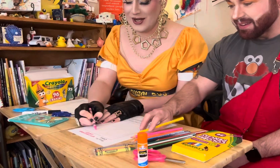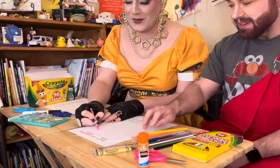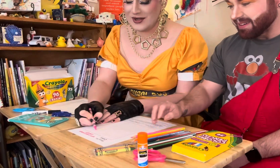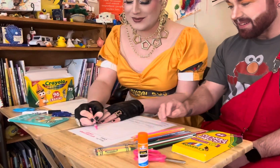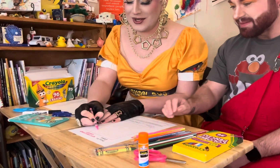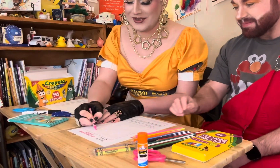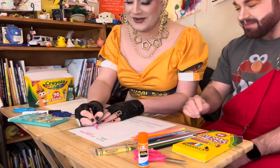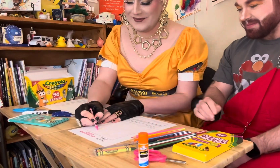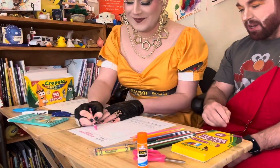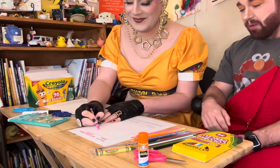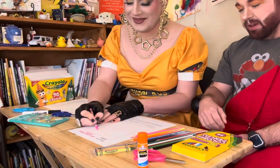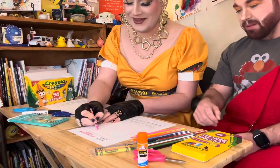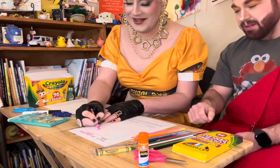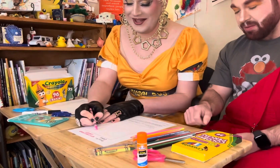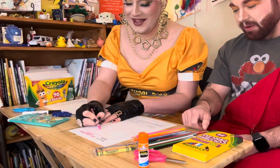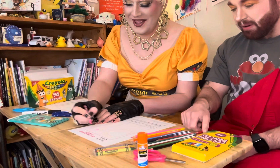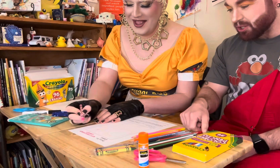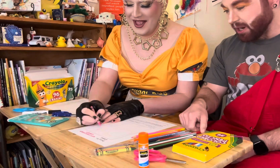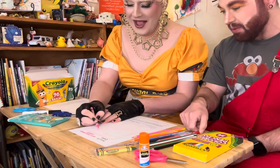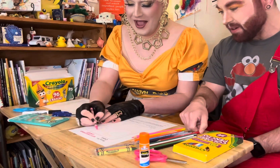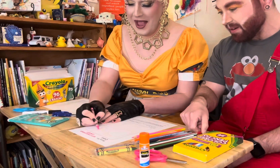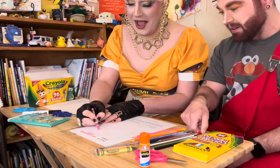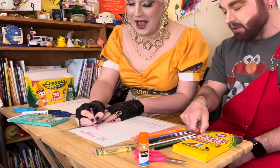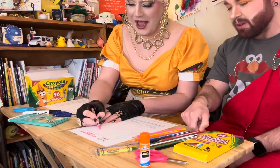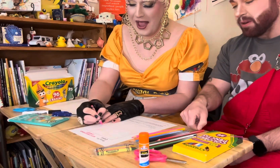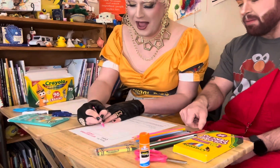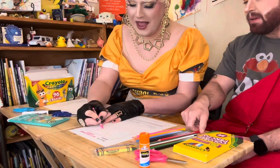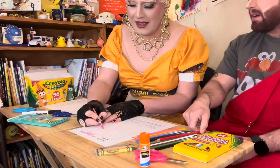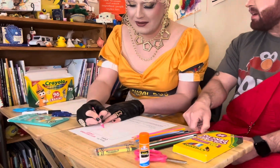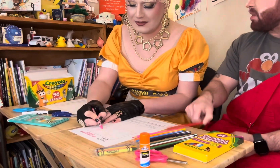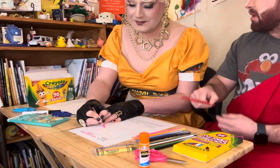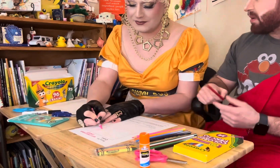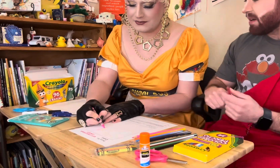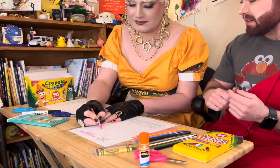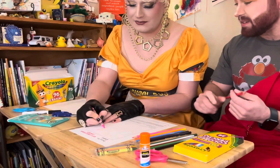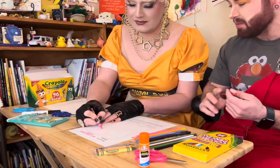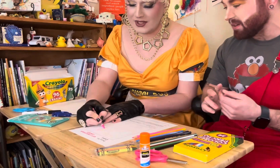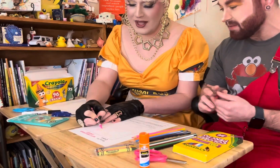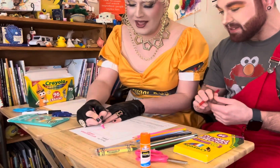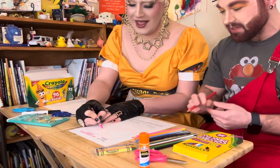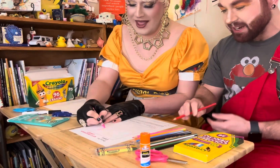a Where's Waldo? BUSTER: Oh, we can. Want to try and put a... We can put an Elmo in here, somewhere.